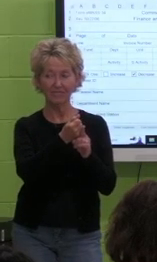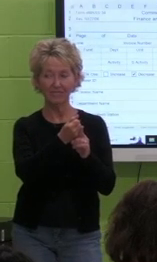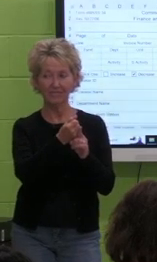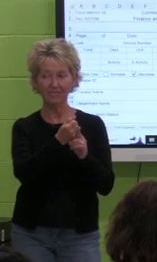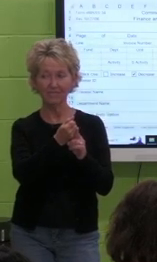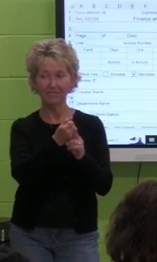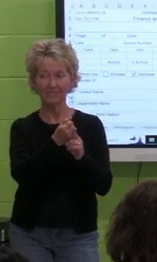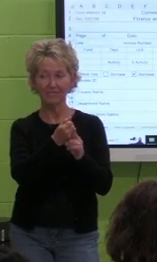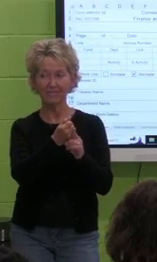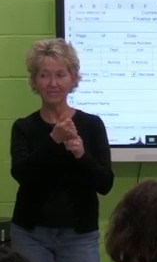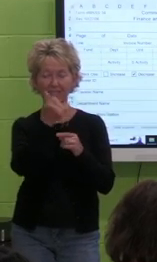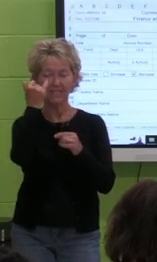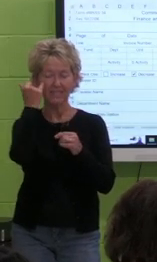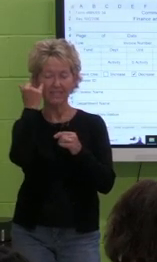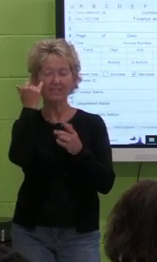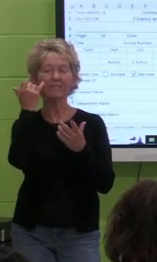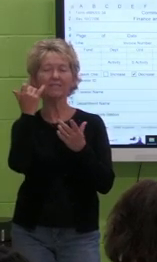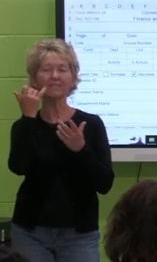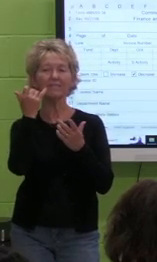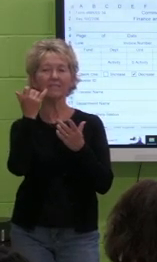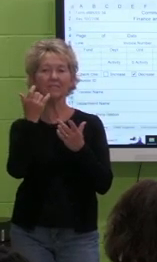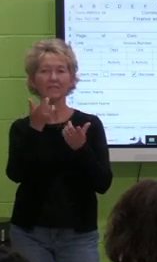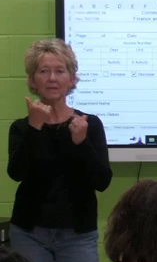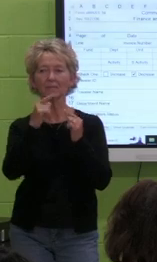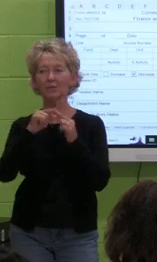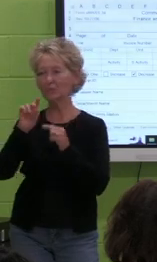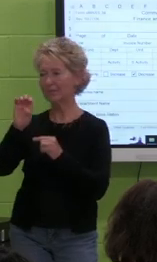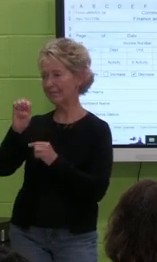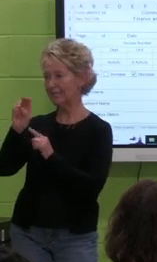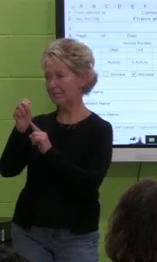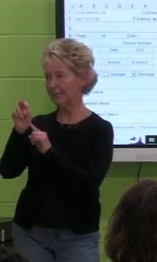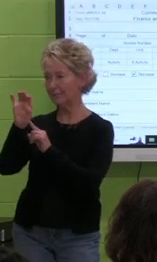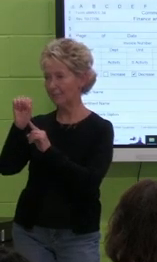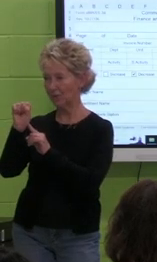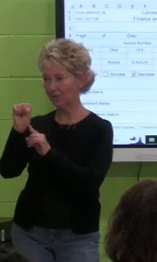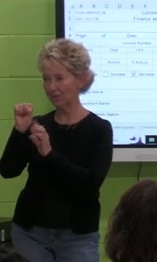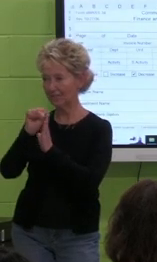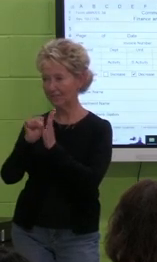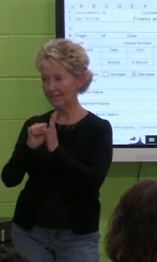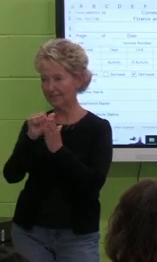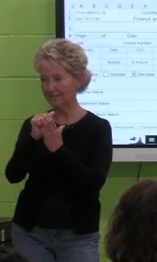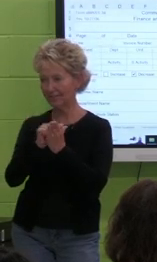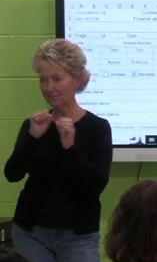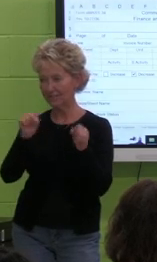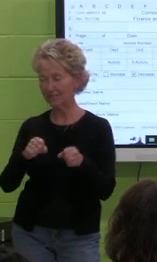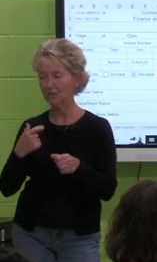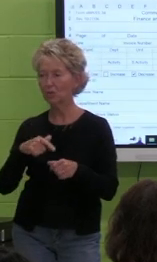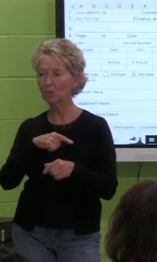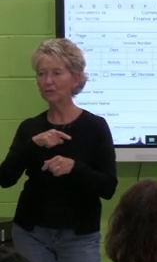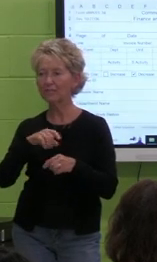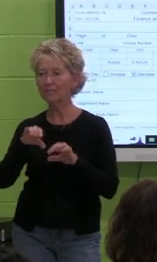if it were to come to EMARS which is our state accounting system we do what's called a CR which